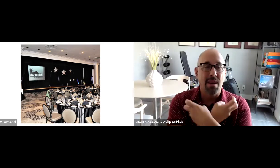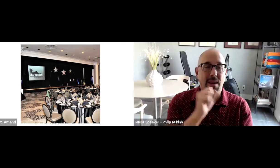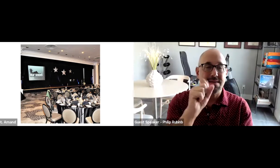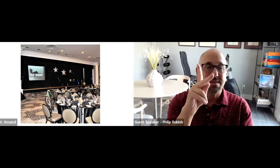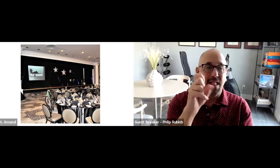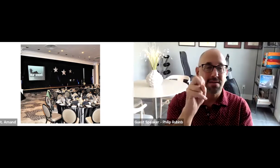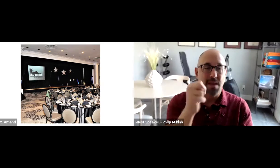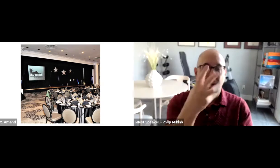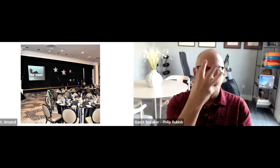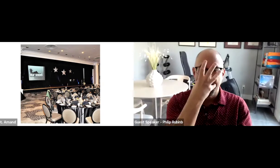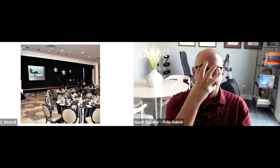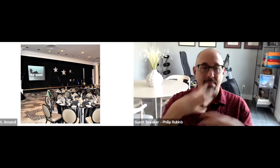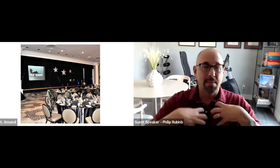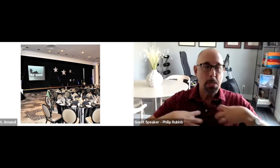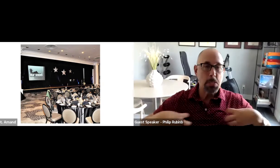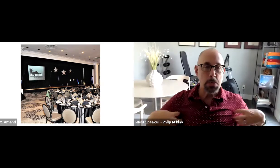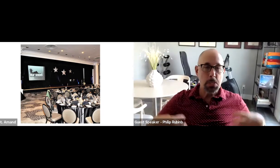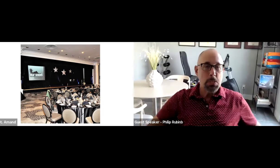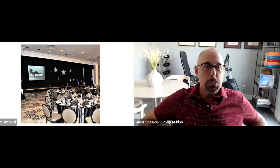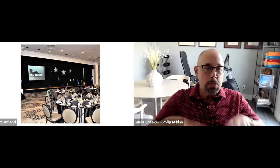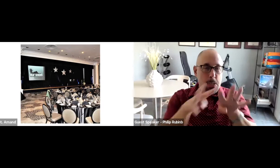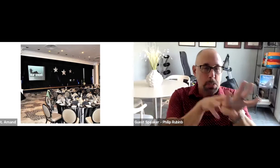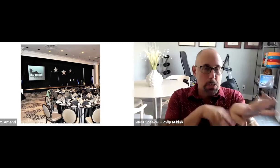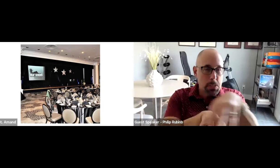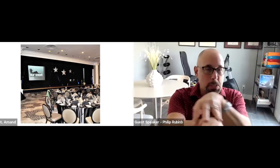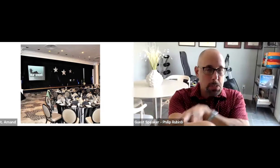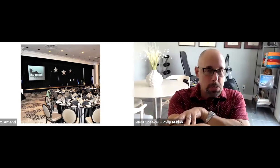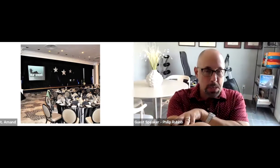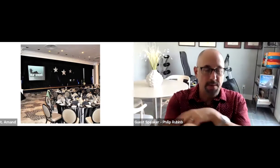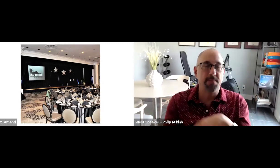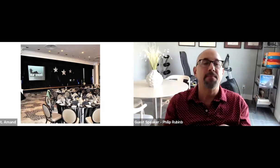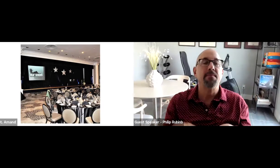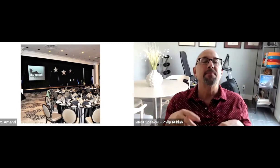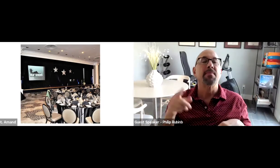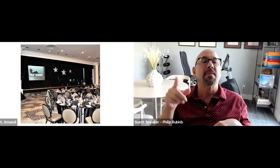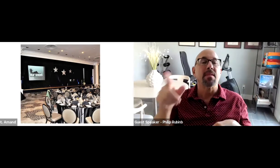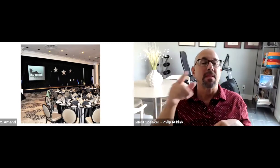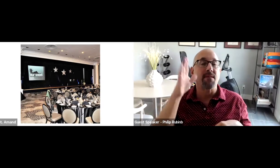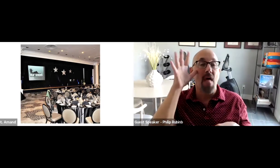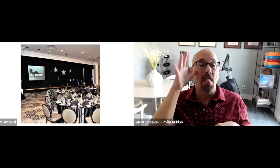and Guy went as a skeleton. He had a mask on and a costume that was bones